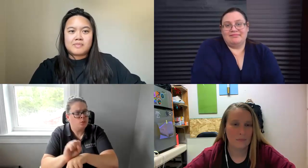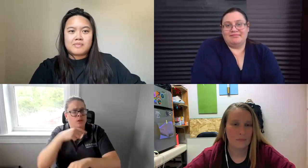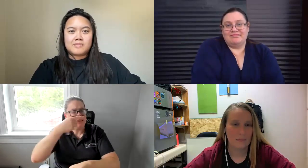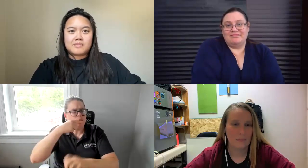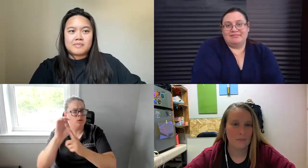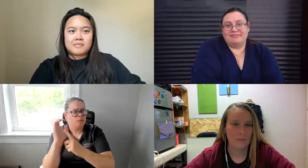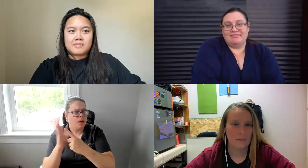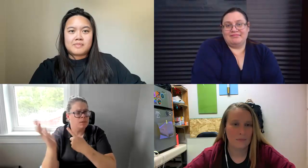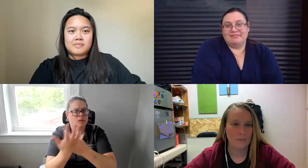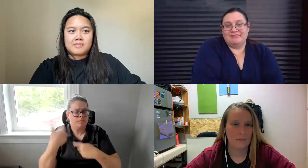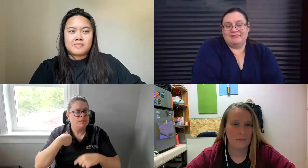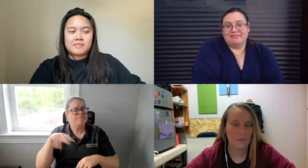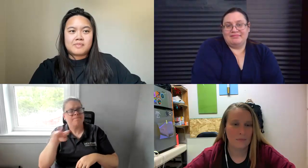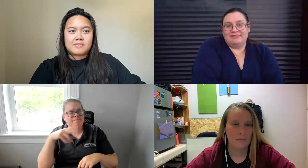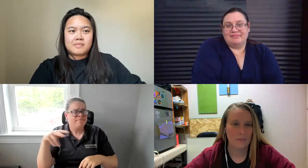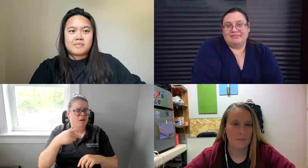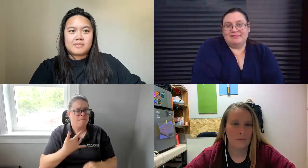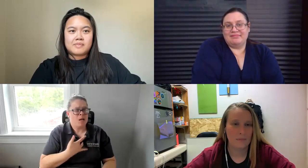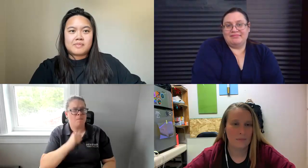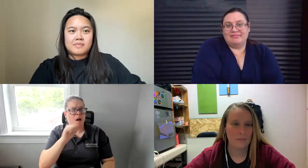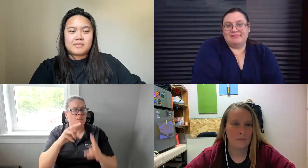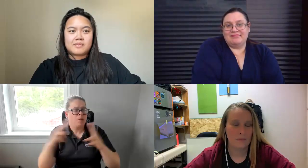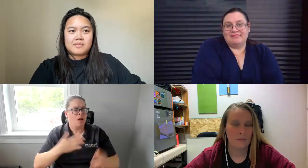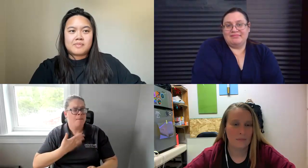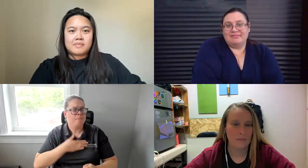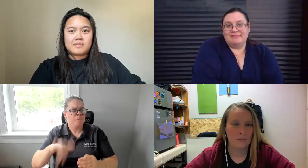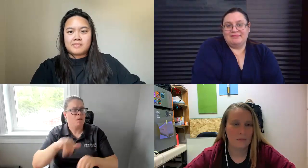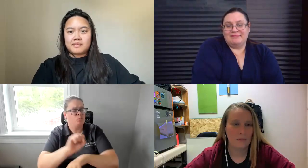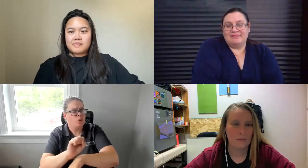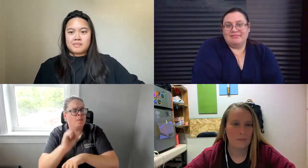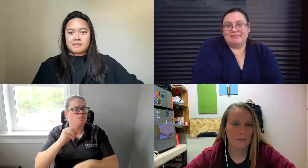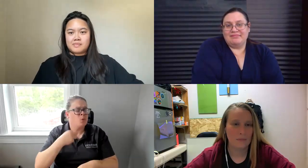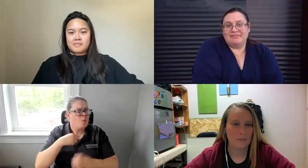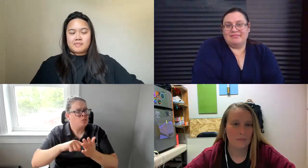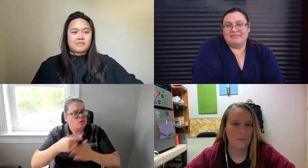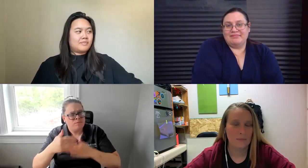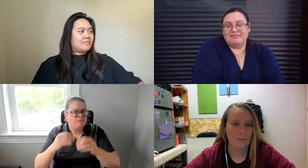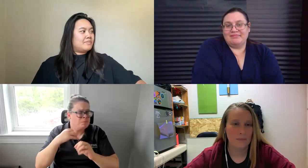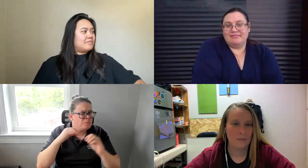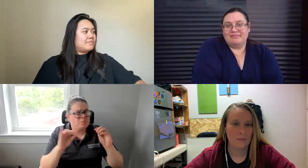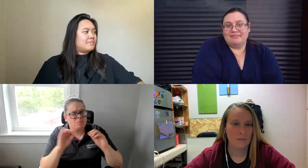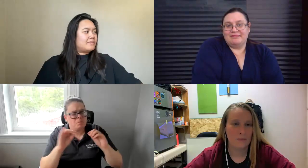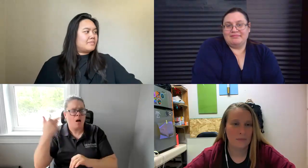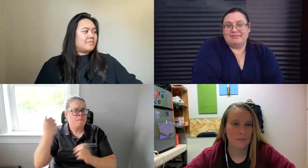co workers, and I had no interpreters provided to me. It was a very hearing centric environment.